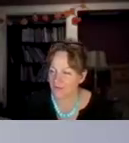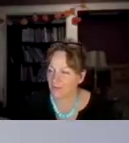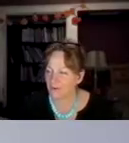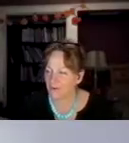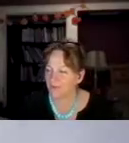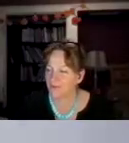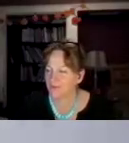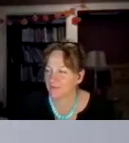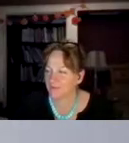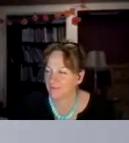Meriah: No.